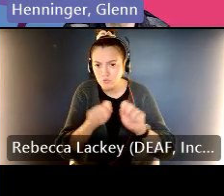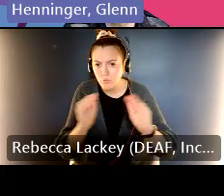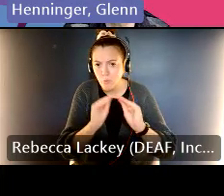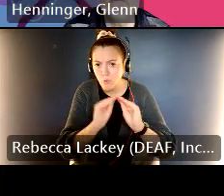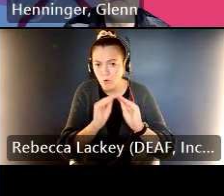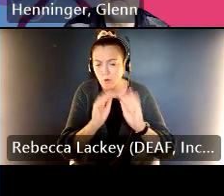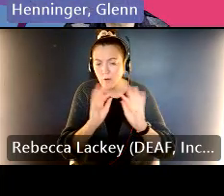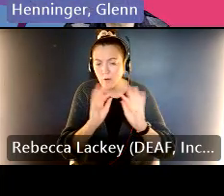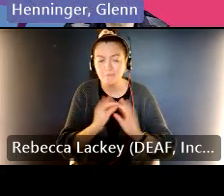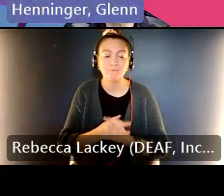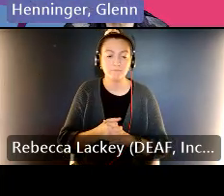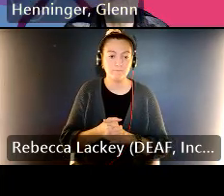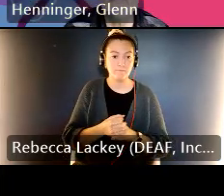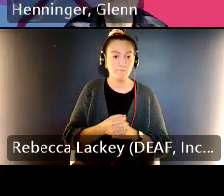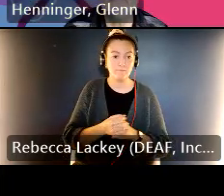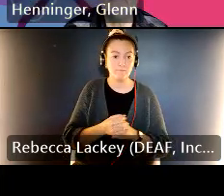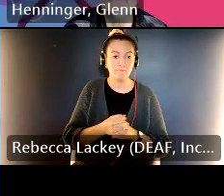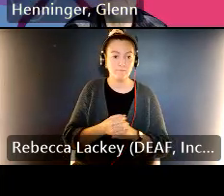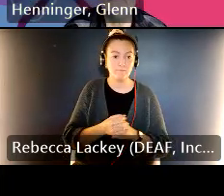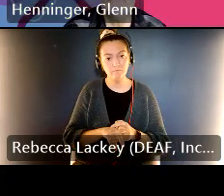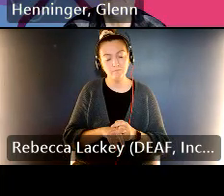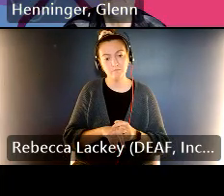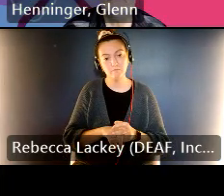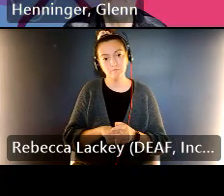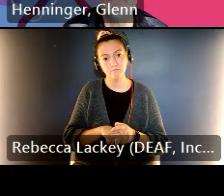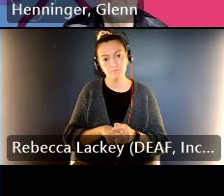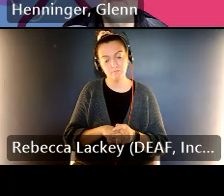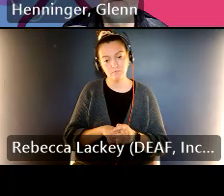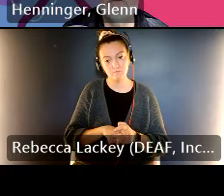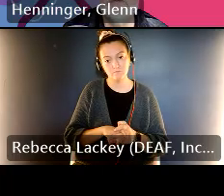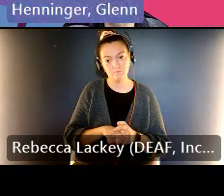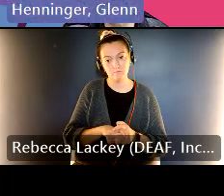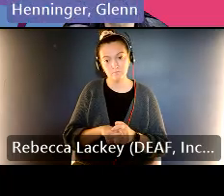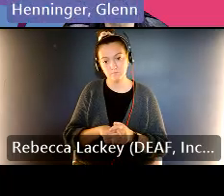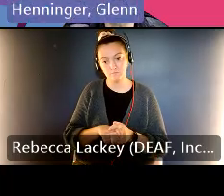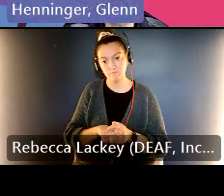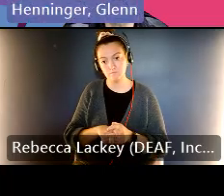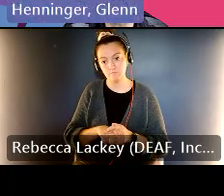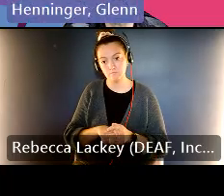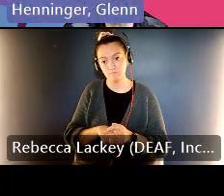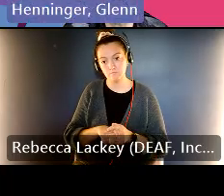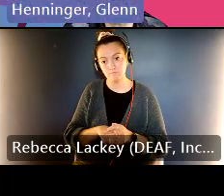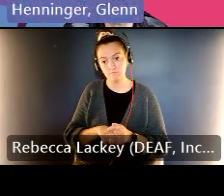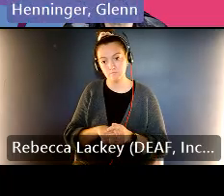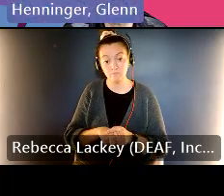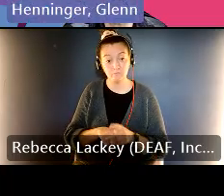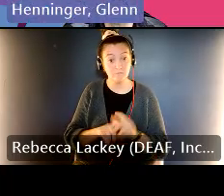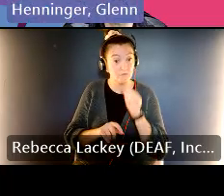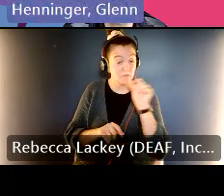So sure there's not another one underneath that council district.